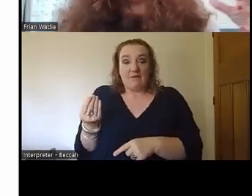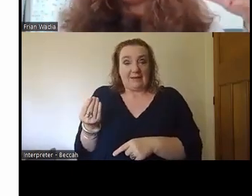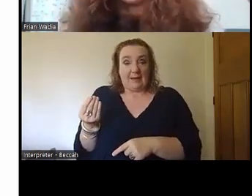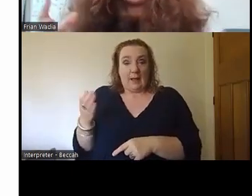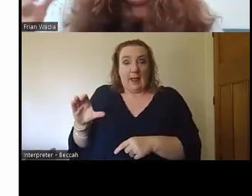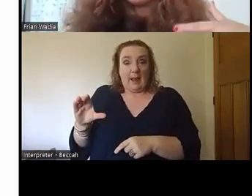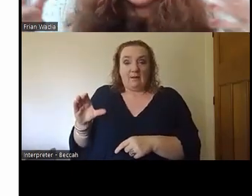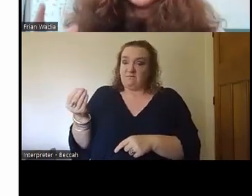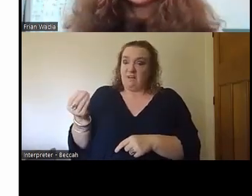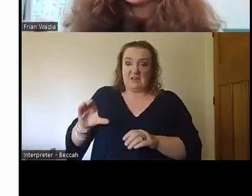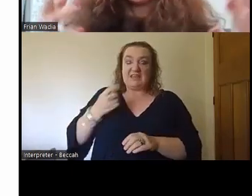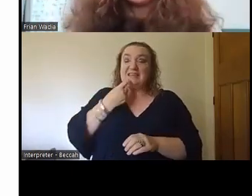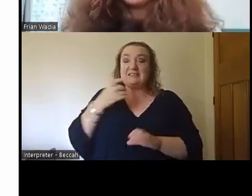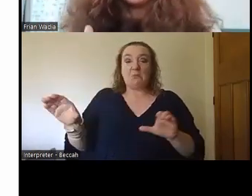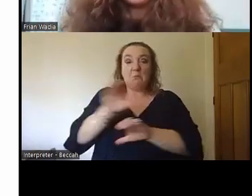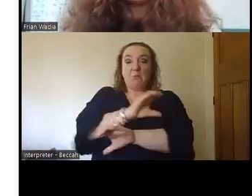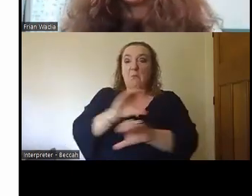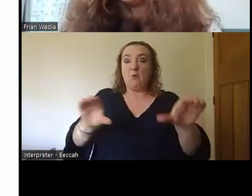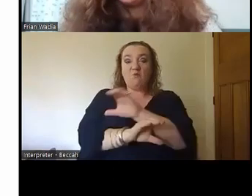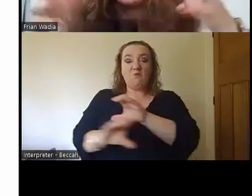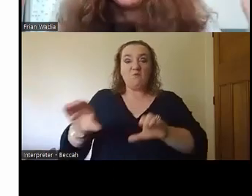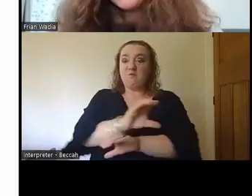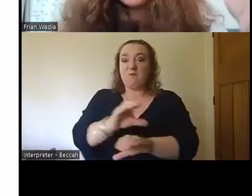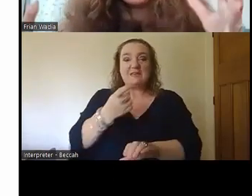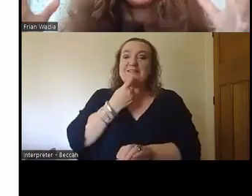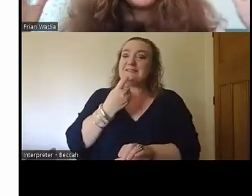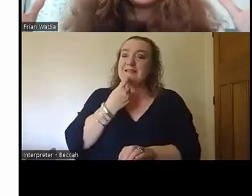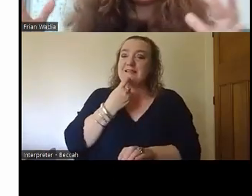All funding from different agencies coming to one place and disabled people, children, families,